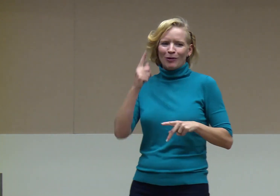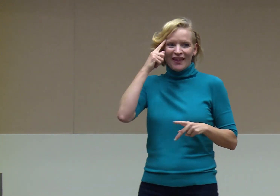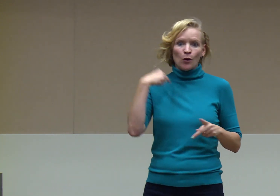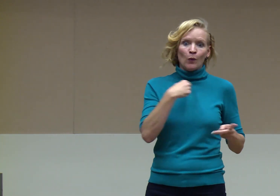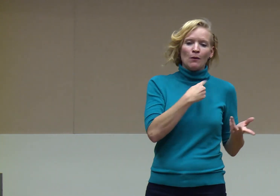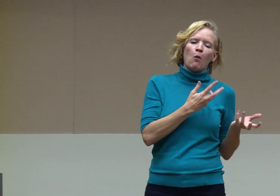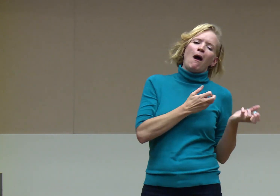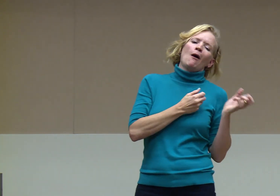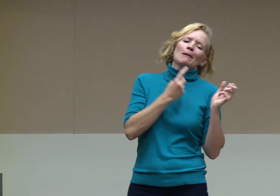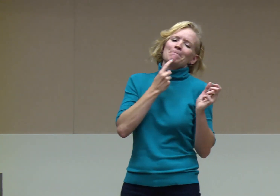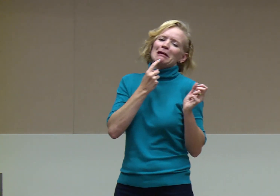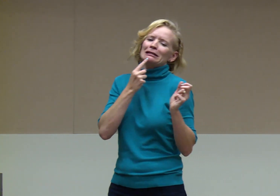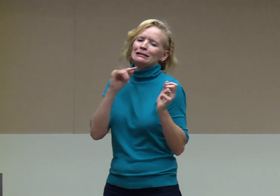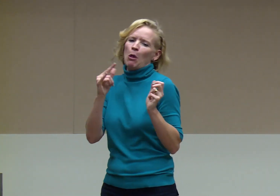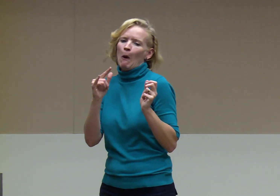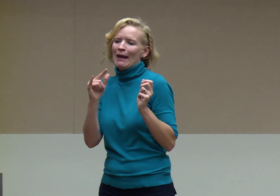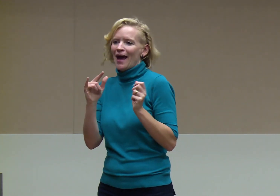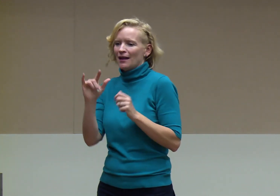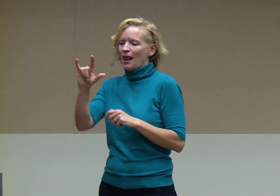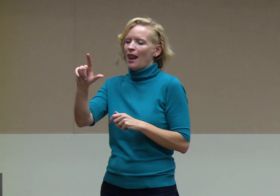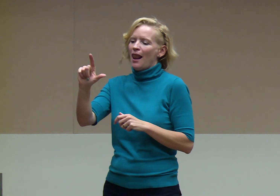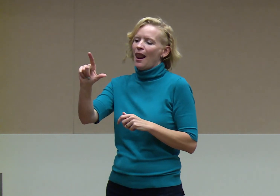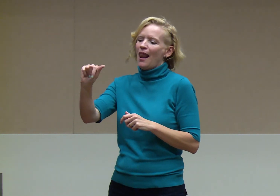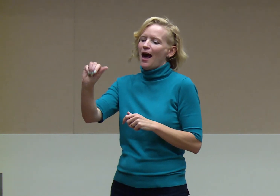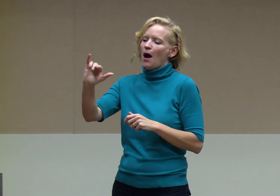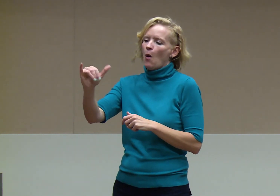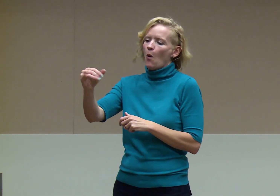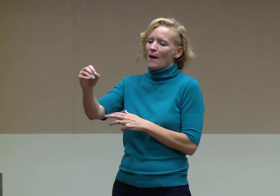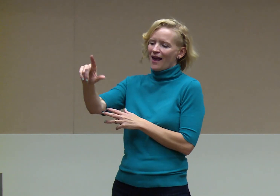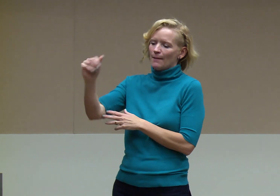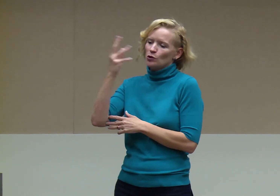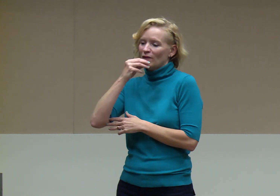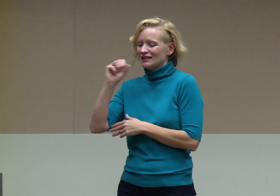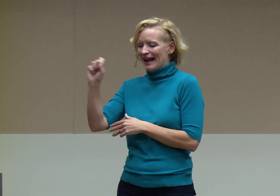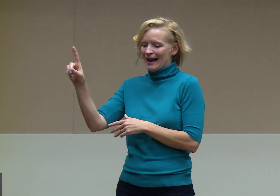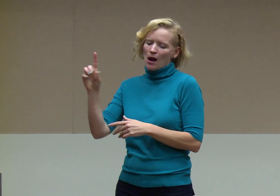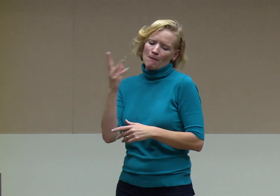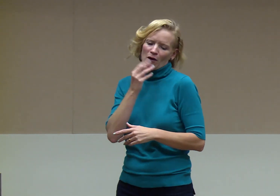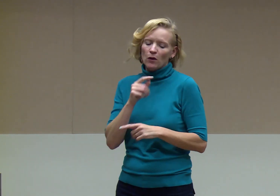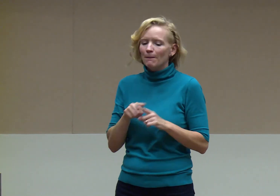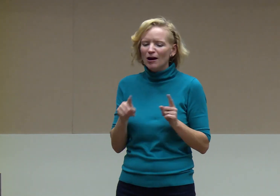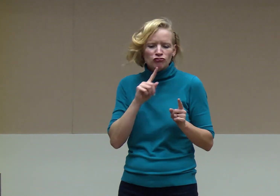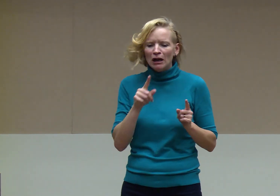and people think that we missed La Jolla County because it's a beautiful place in San Diego,